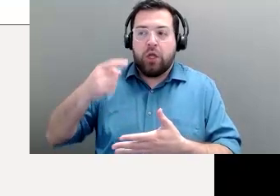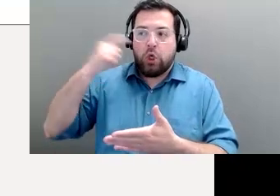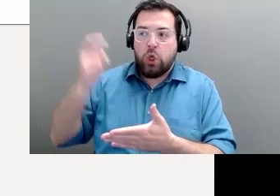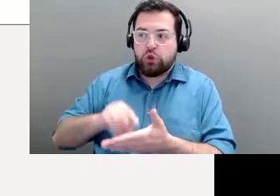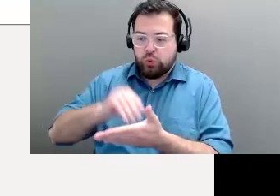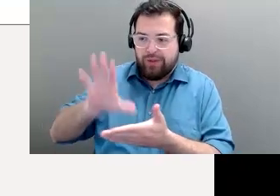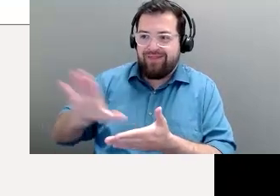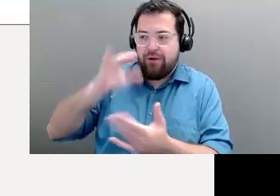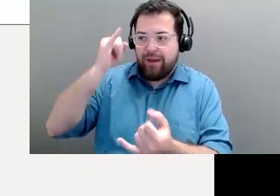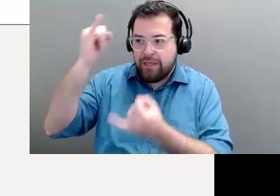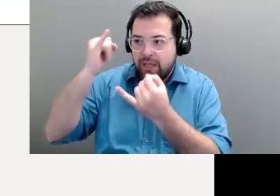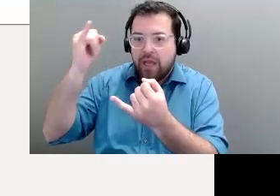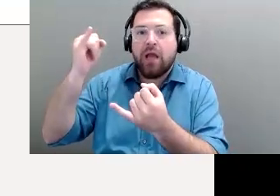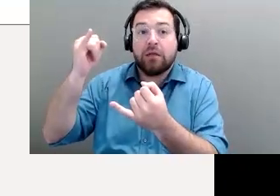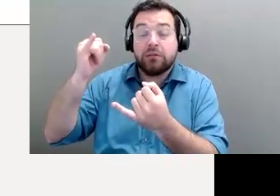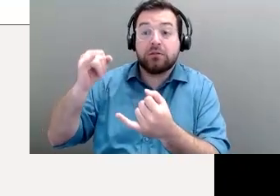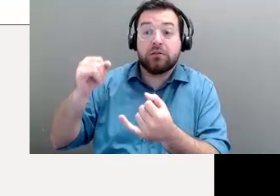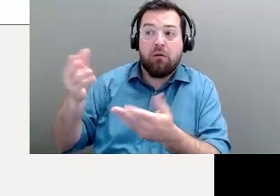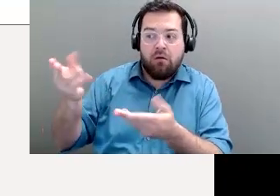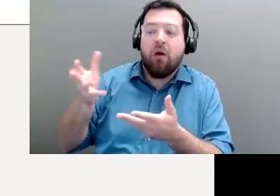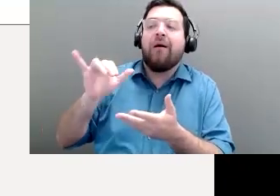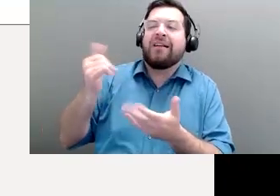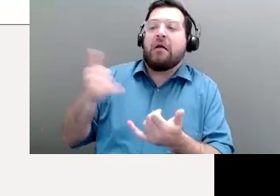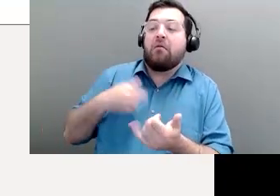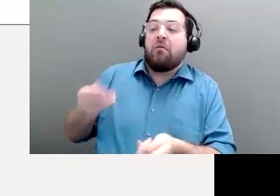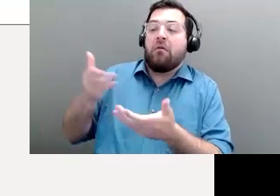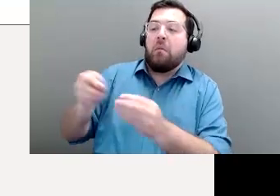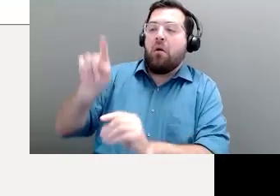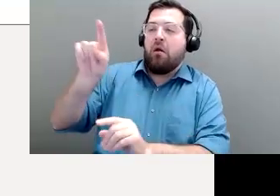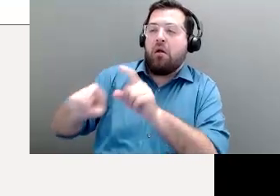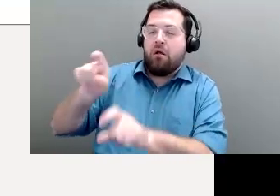and posing additional questions for critical thinking.